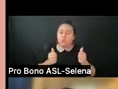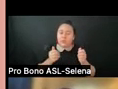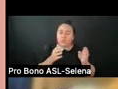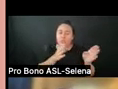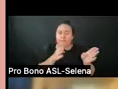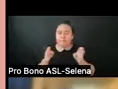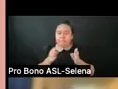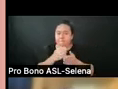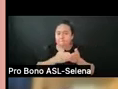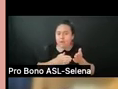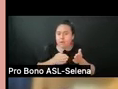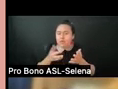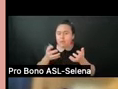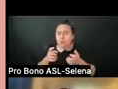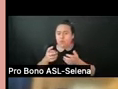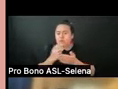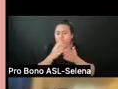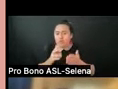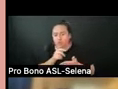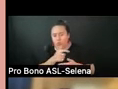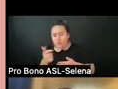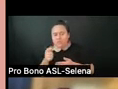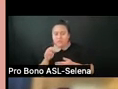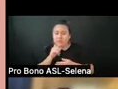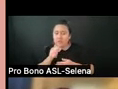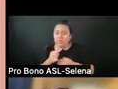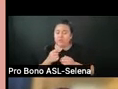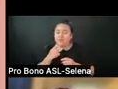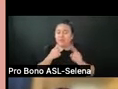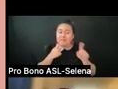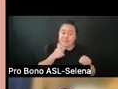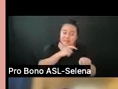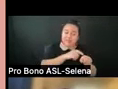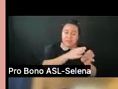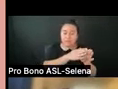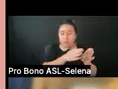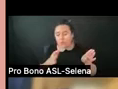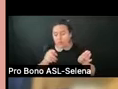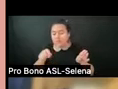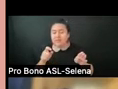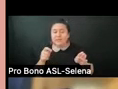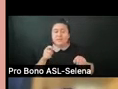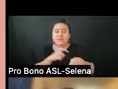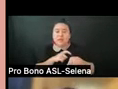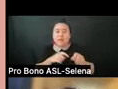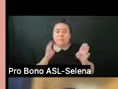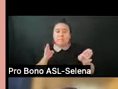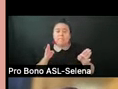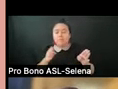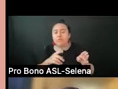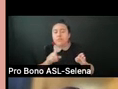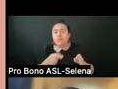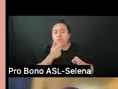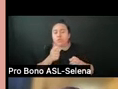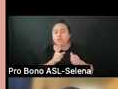If you do not do that, they will end up watching the first 15 minutes.